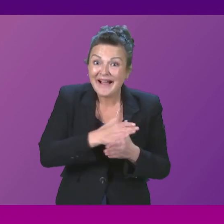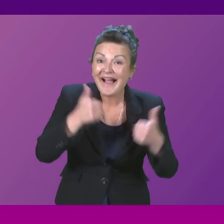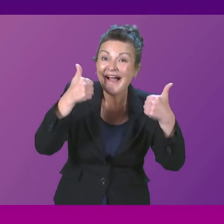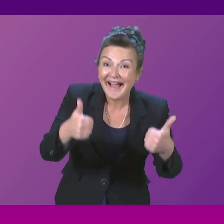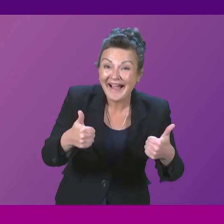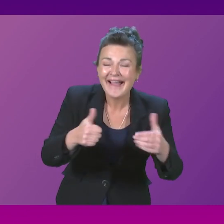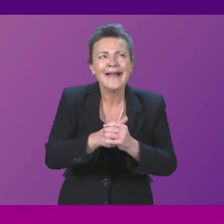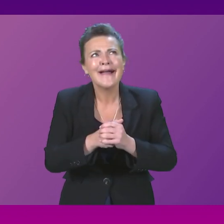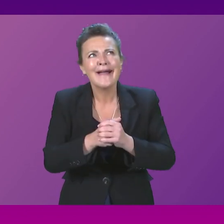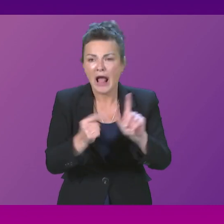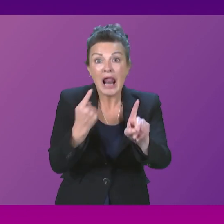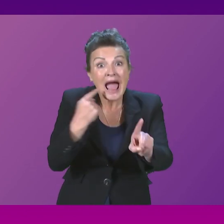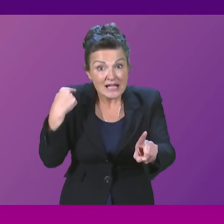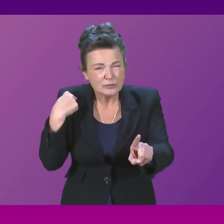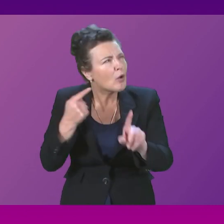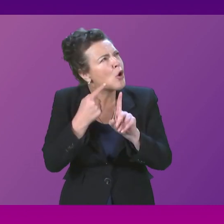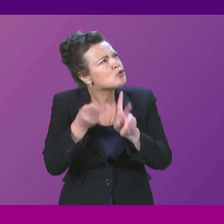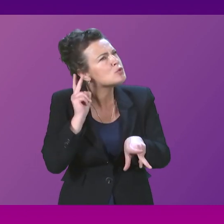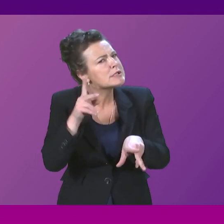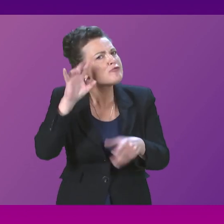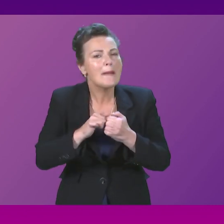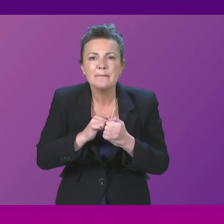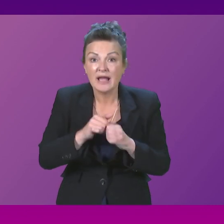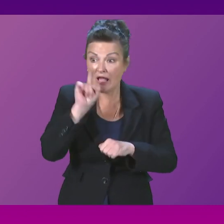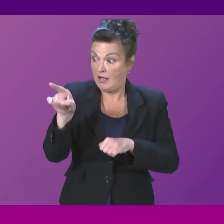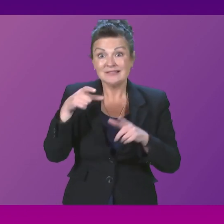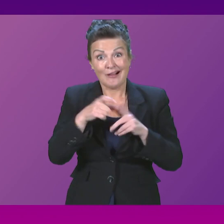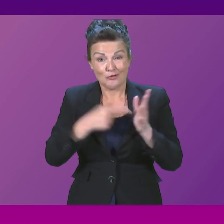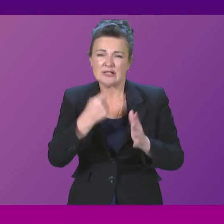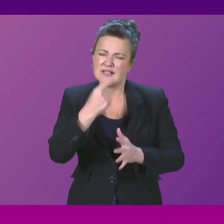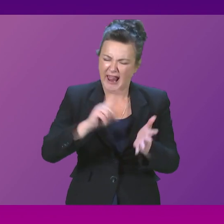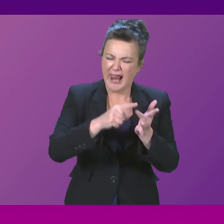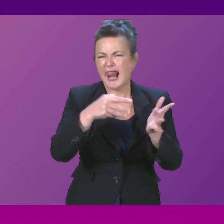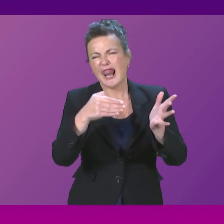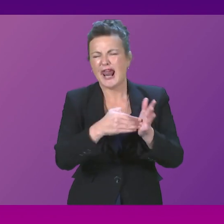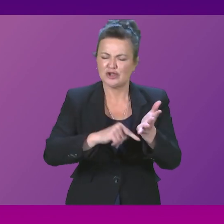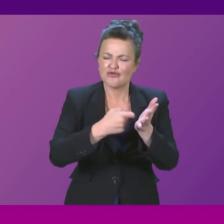in England. Just last week, or the week before, he said that Liz Truss would win the next general